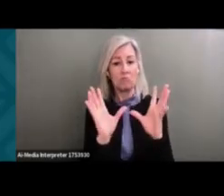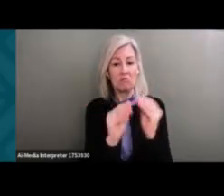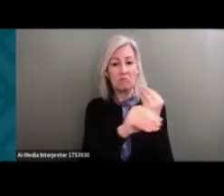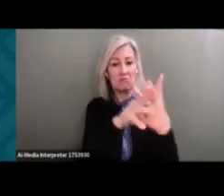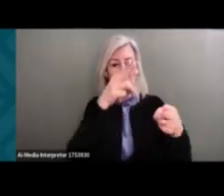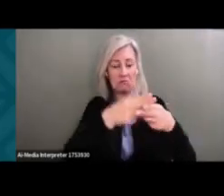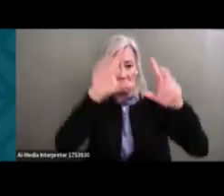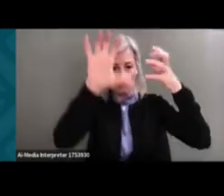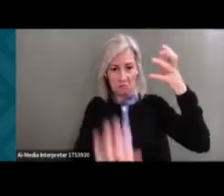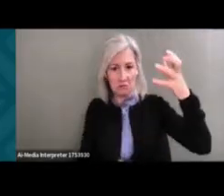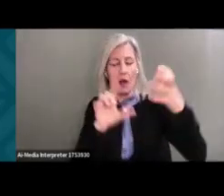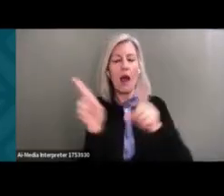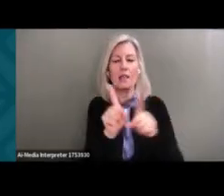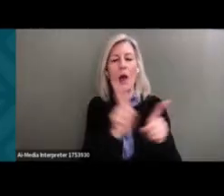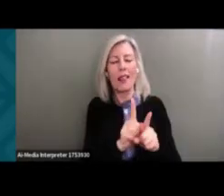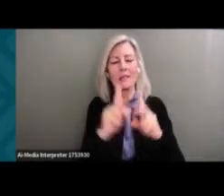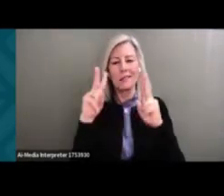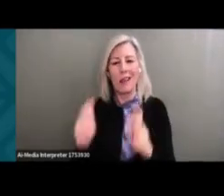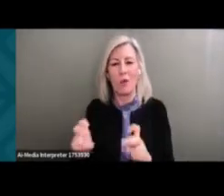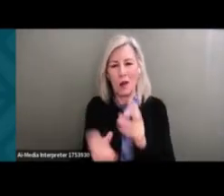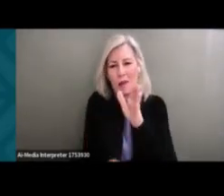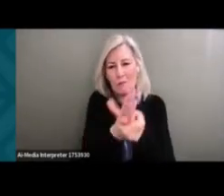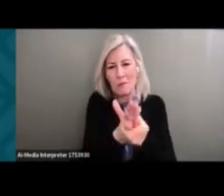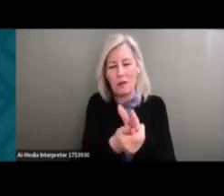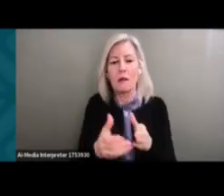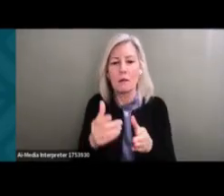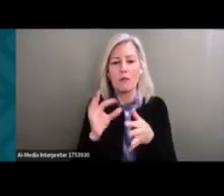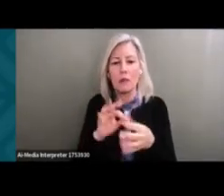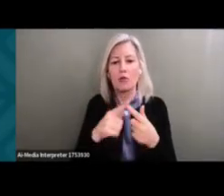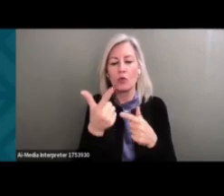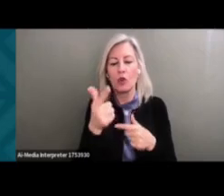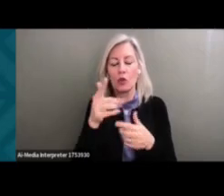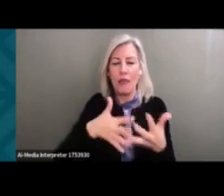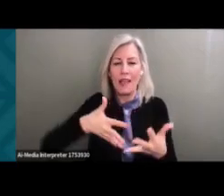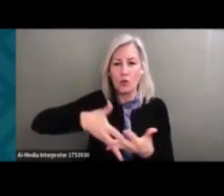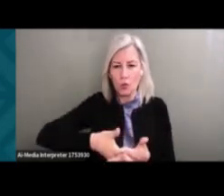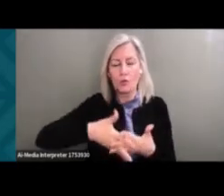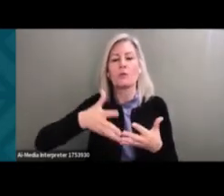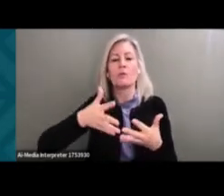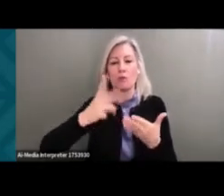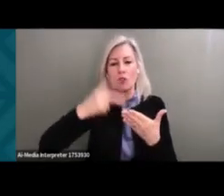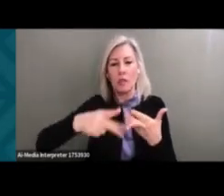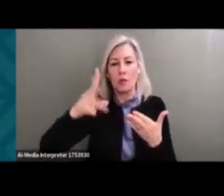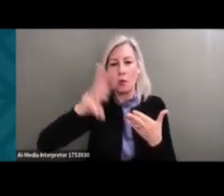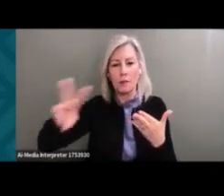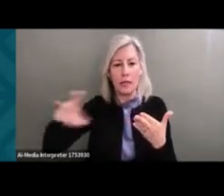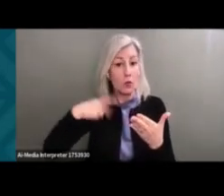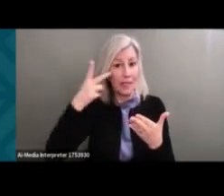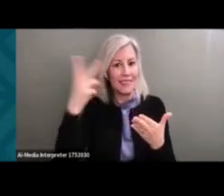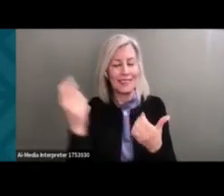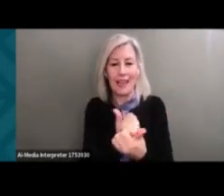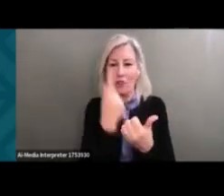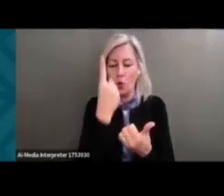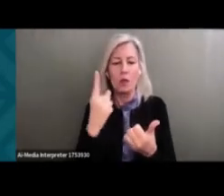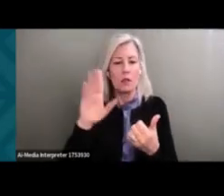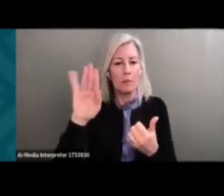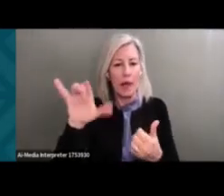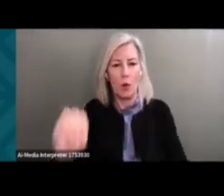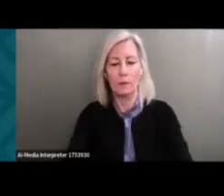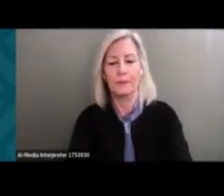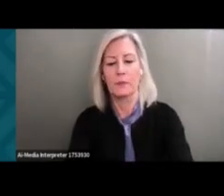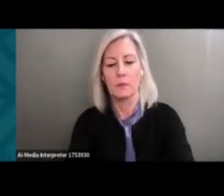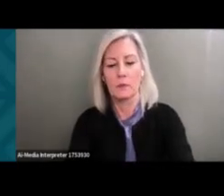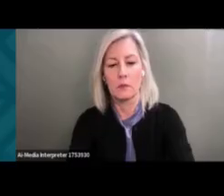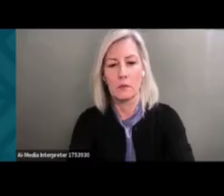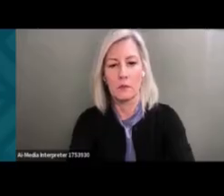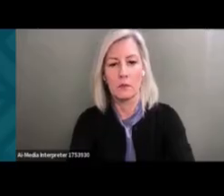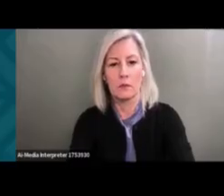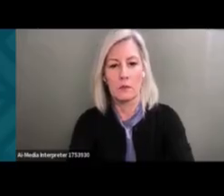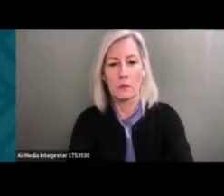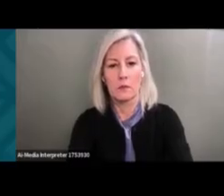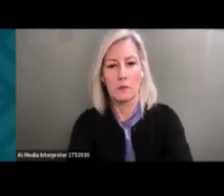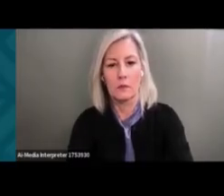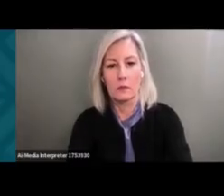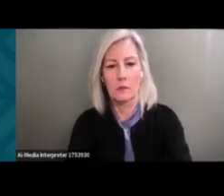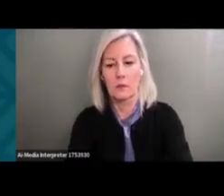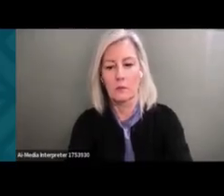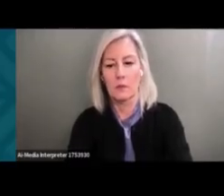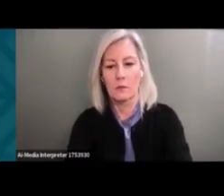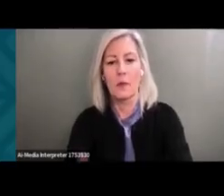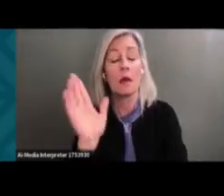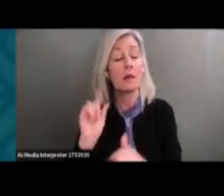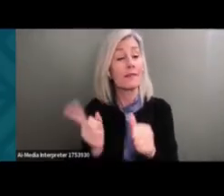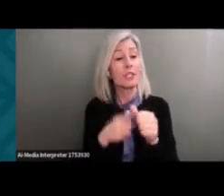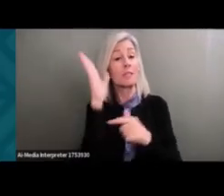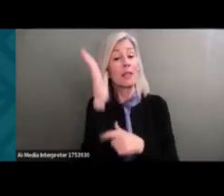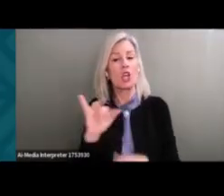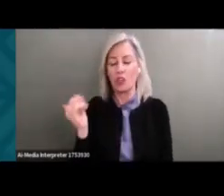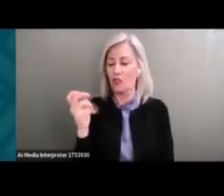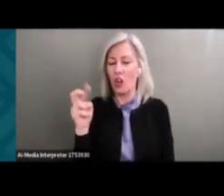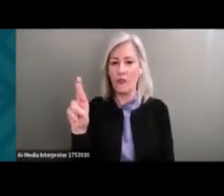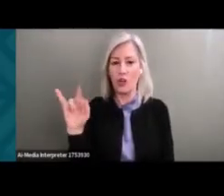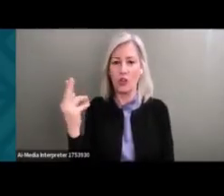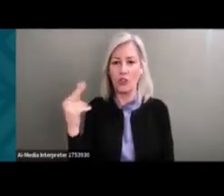As in a downloadable appendix on the Grassroots Project website, where you will be able to see everyone's biography. Our first speaker today is Jennifer Johnson from the Administration on Disabilities.